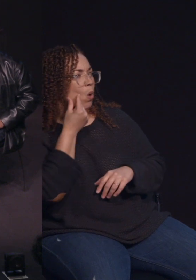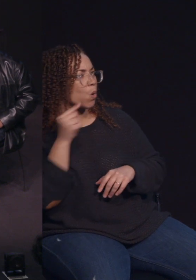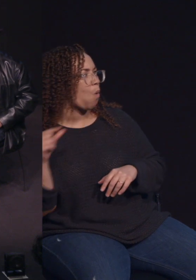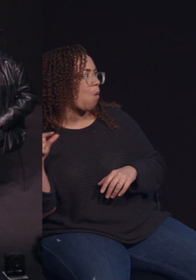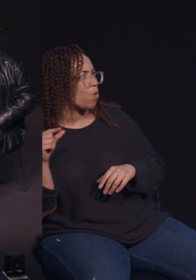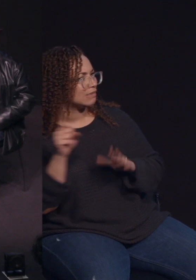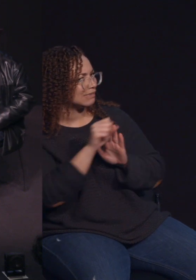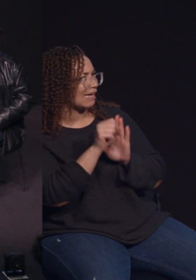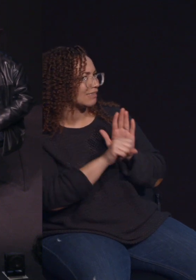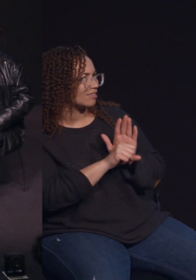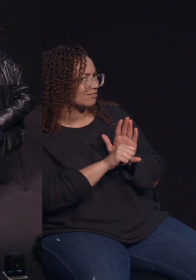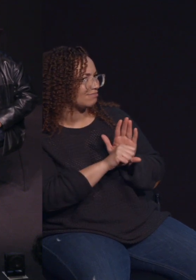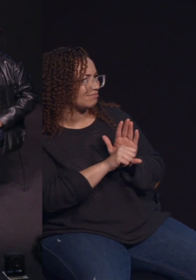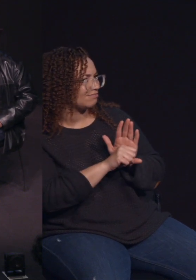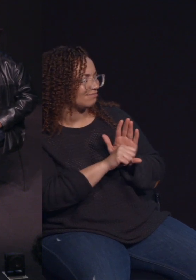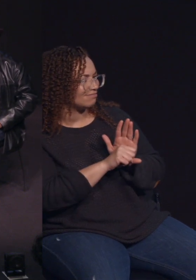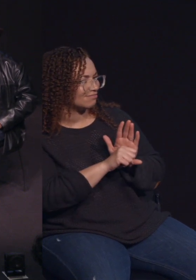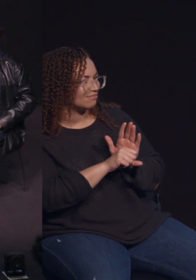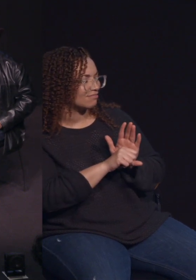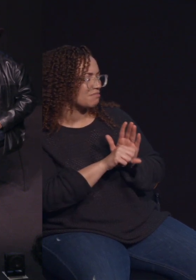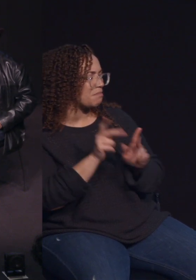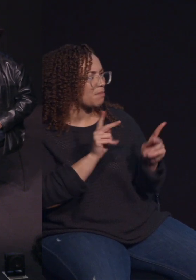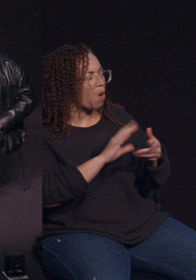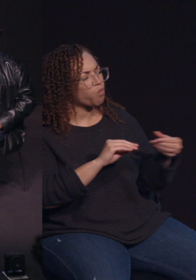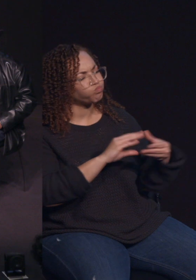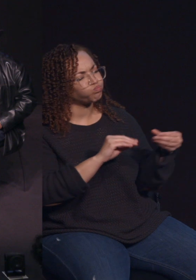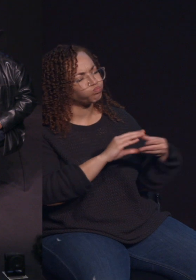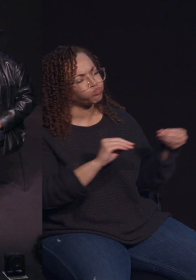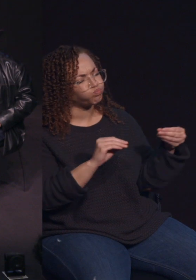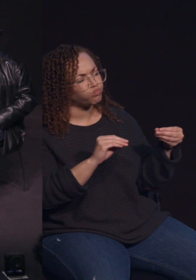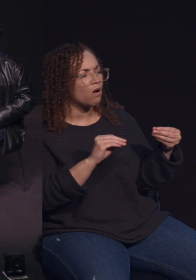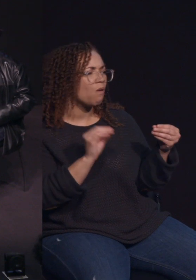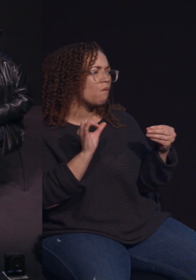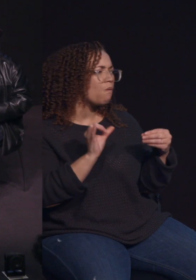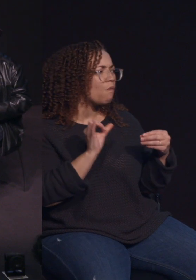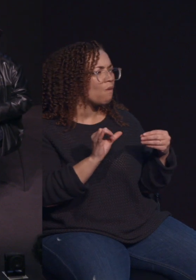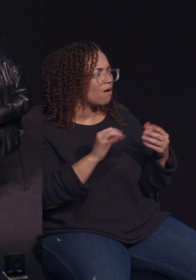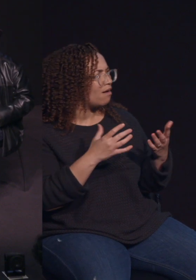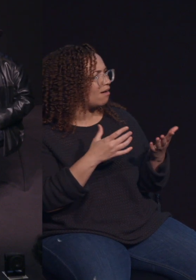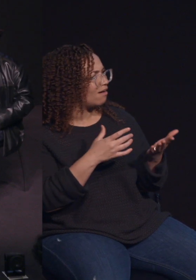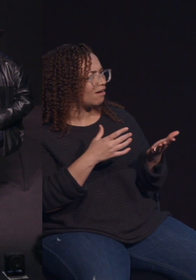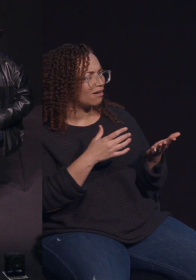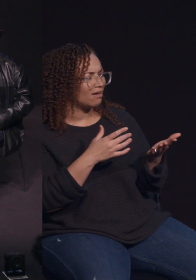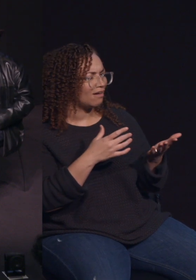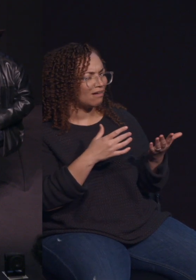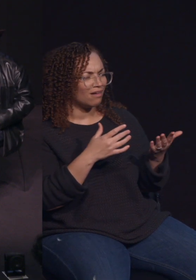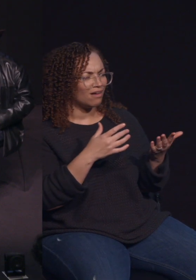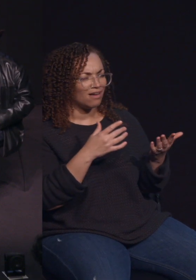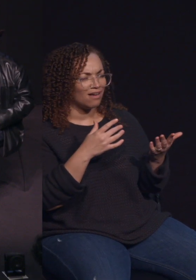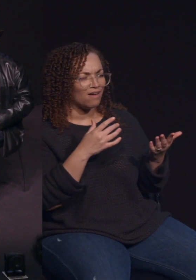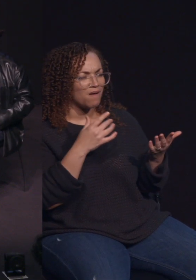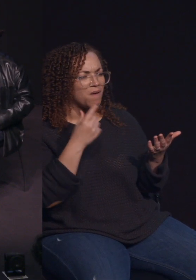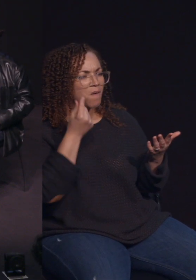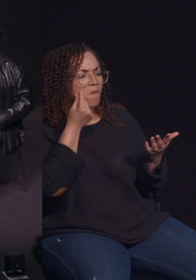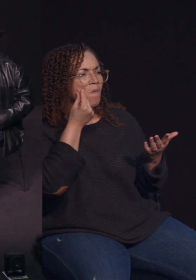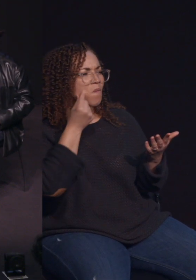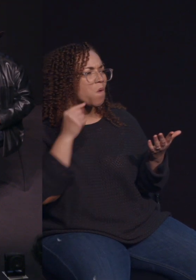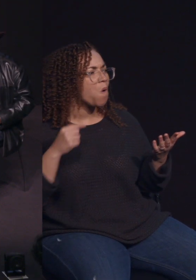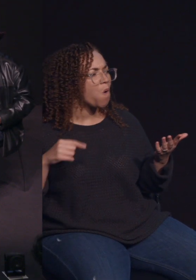And the way they told me your story is that the streets were paved with gold, everybody had a money tree.